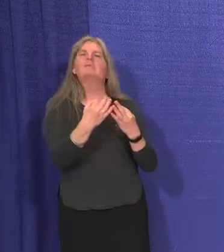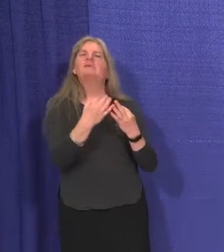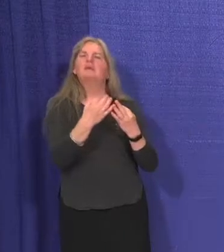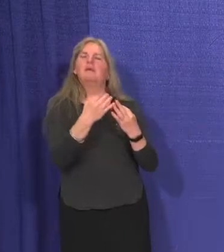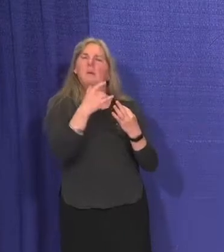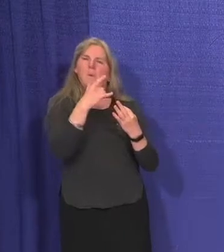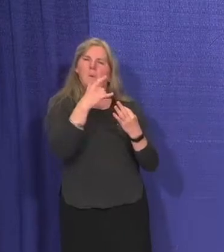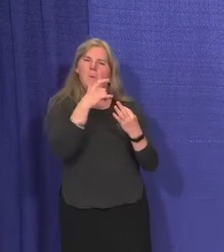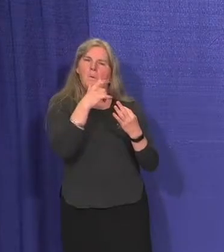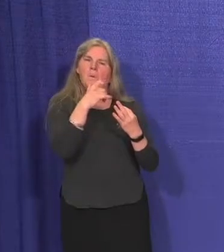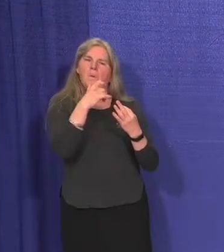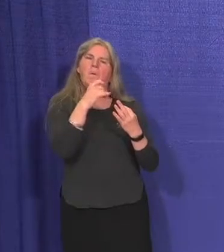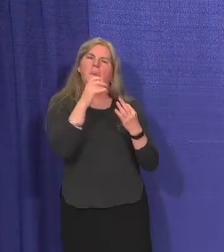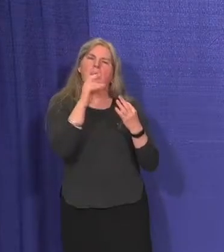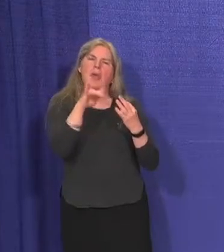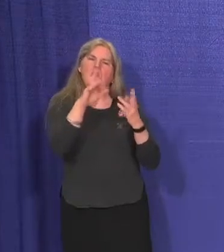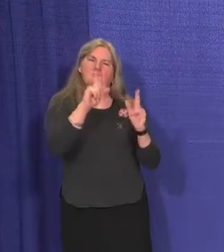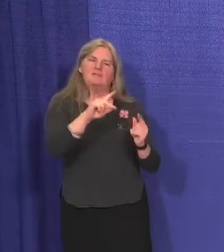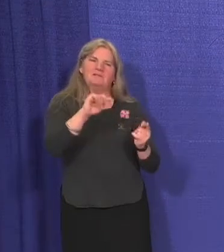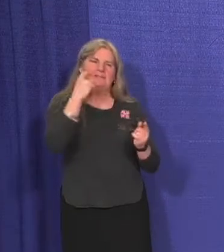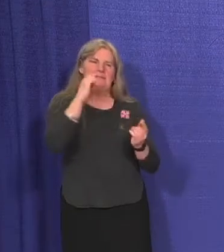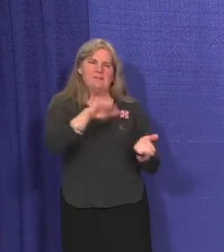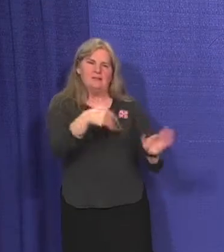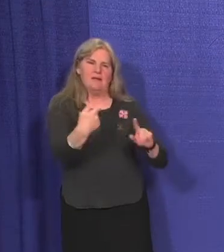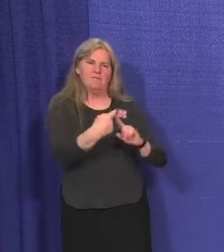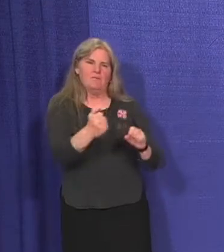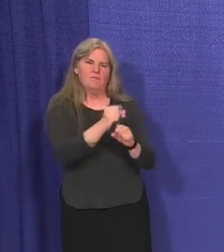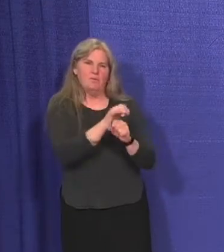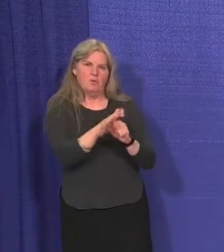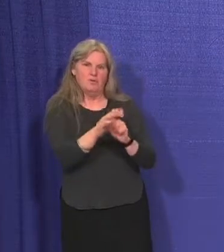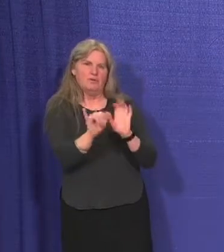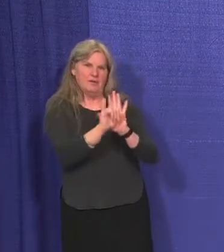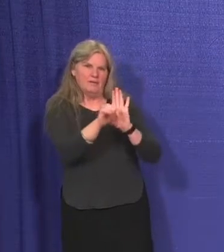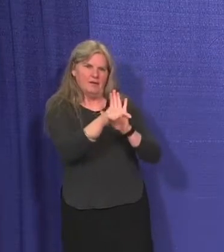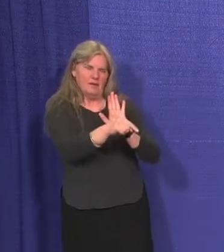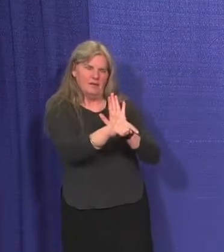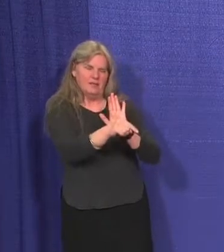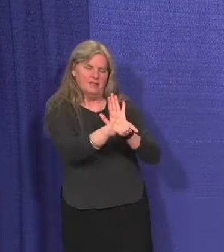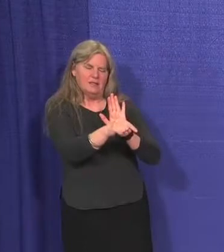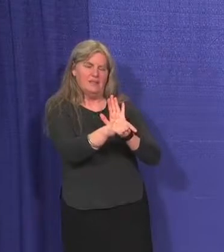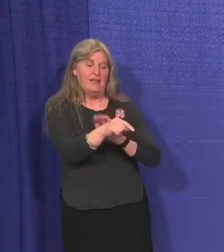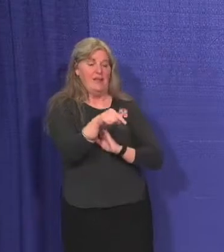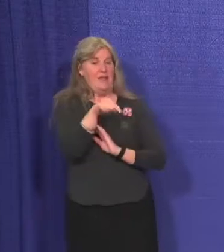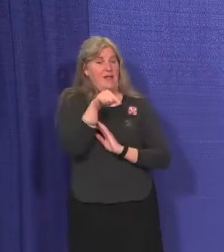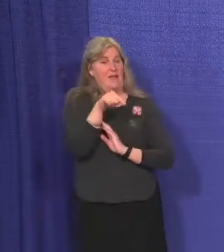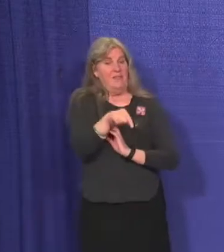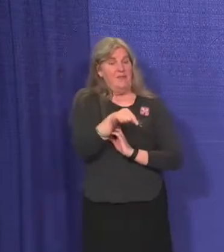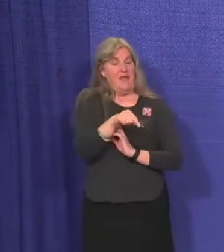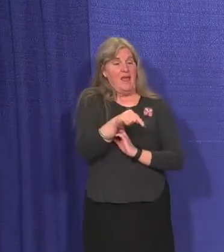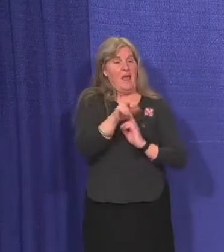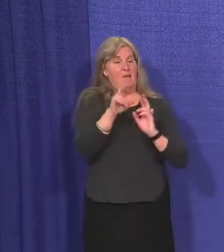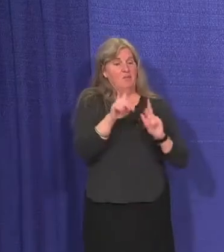On this day of morning I want to offer my condolences to the plaster minor who died on the